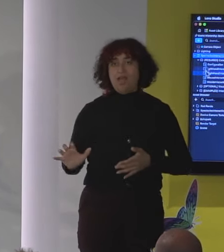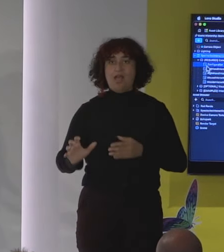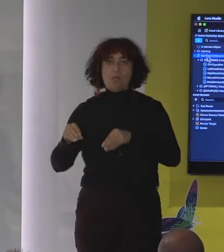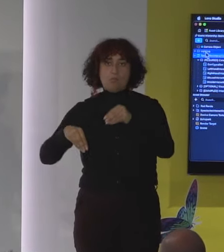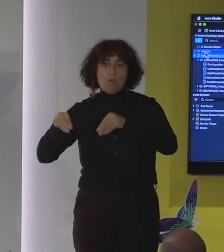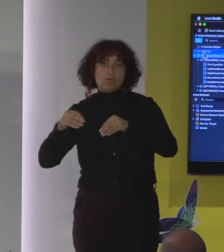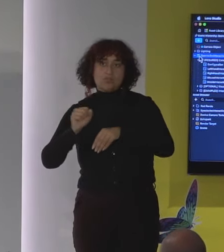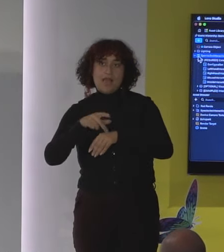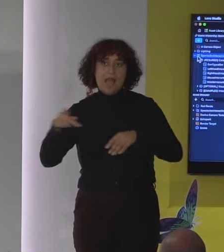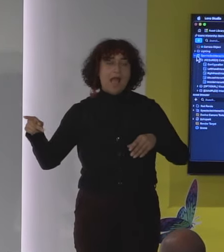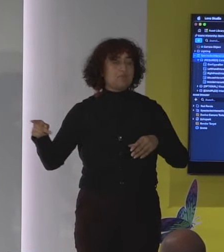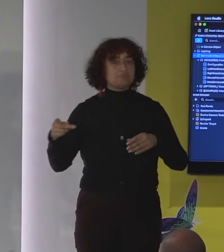on their mobile app.